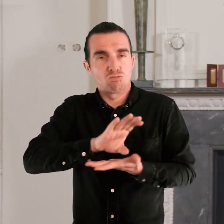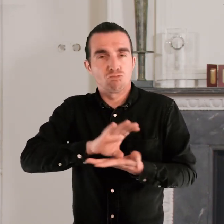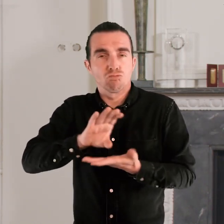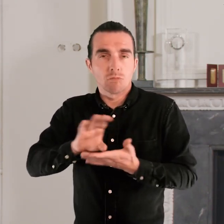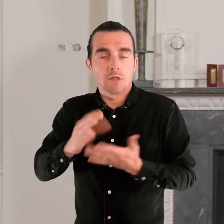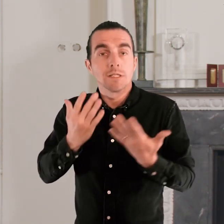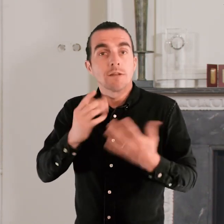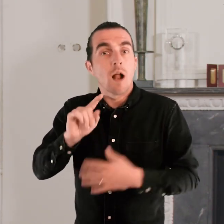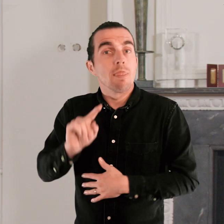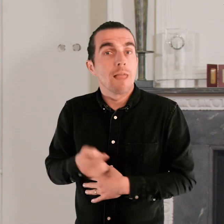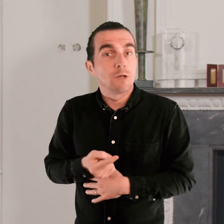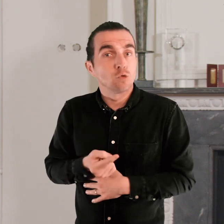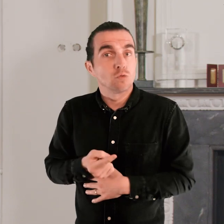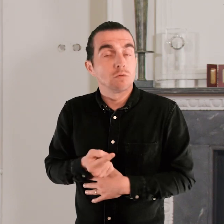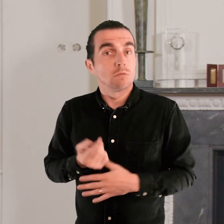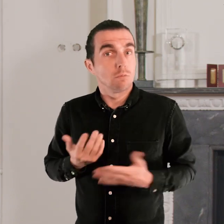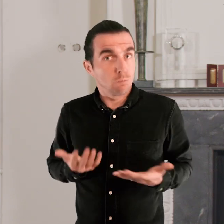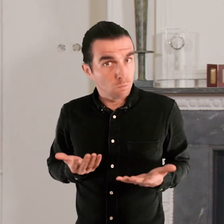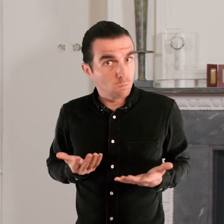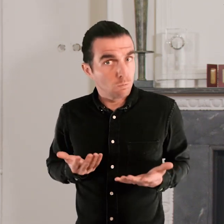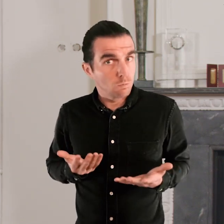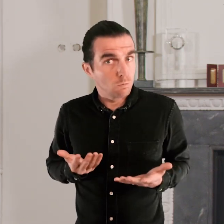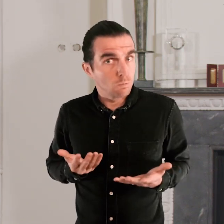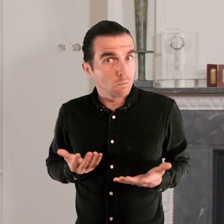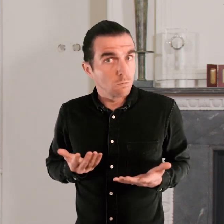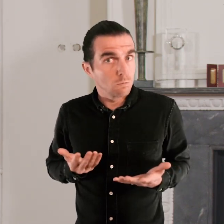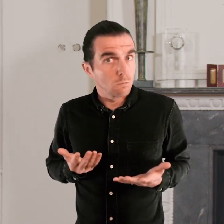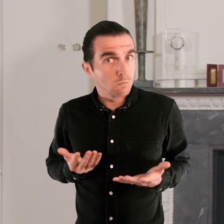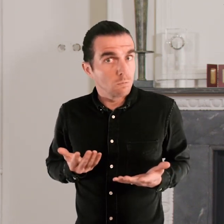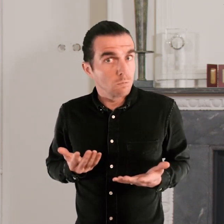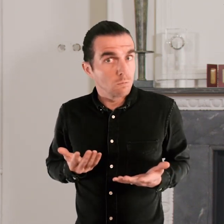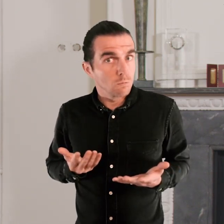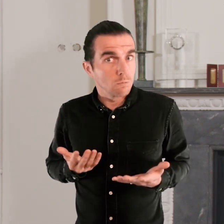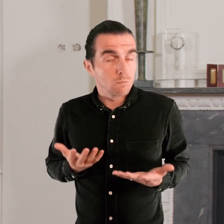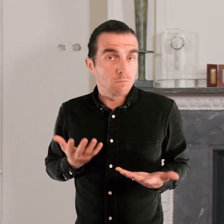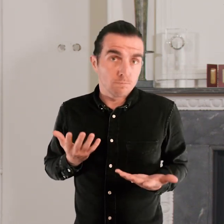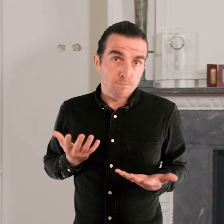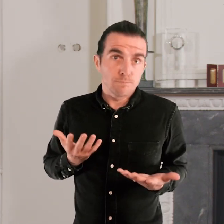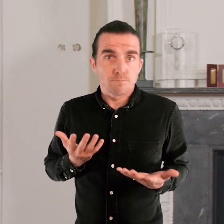at the age of 21, let’s say;